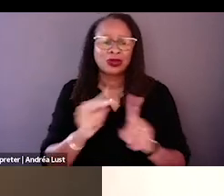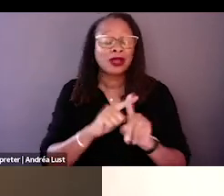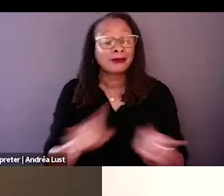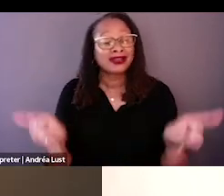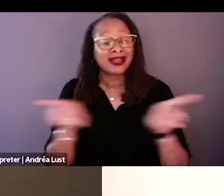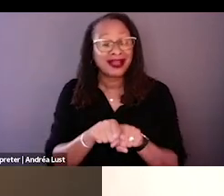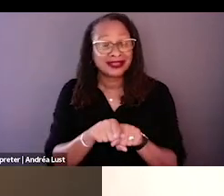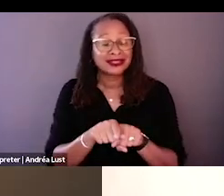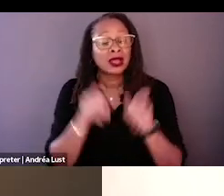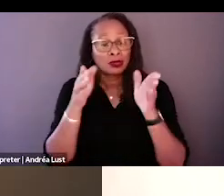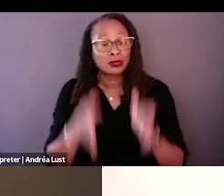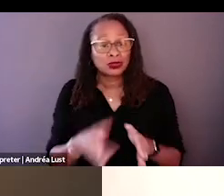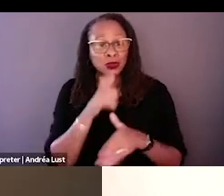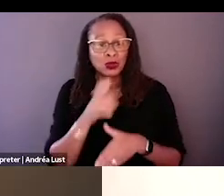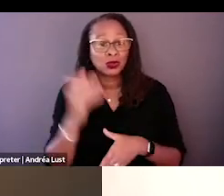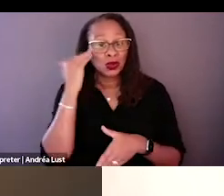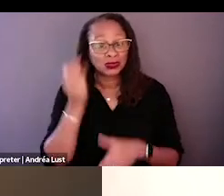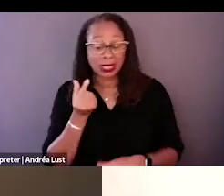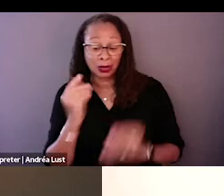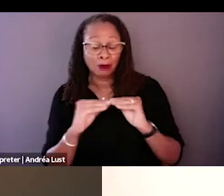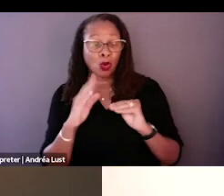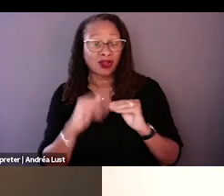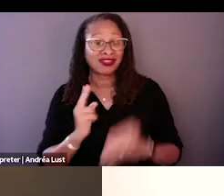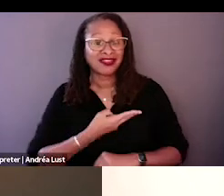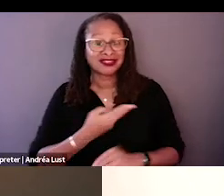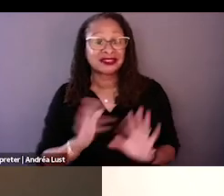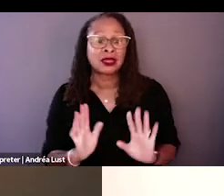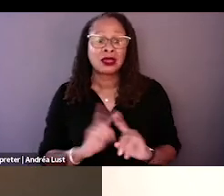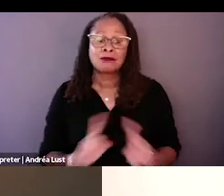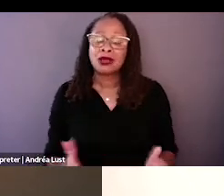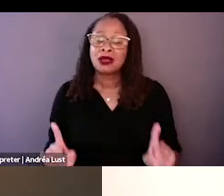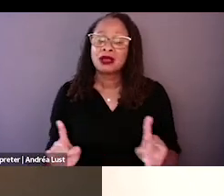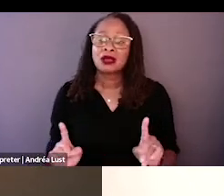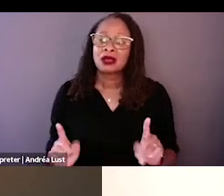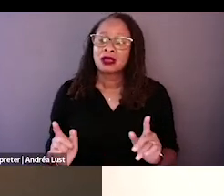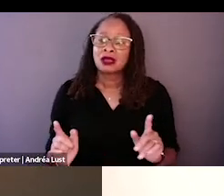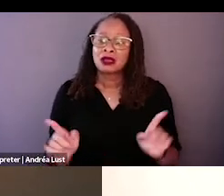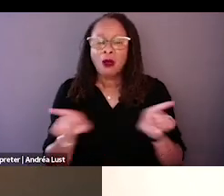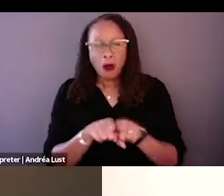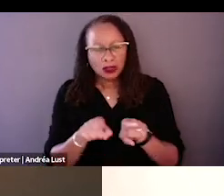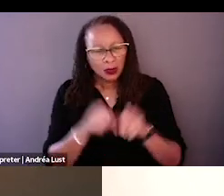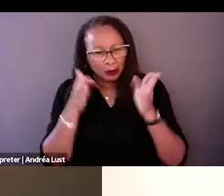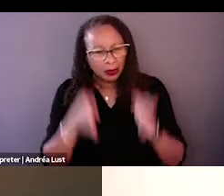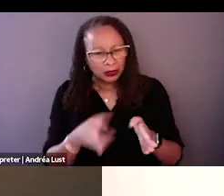At first we see in the first three minutes, as you say, children and adults astonished by this